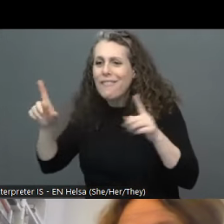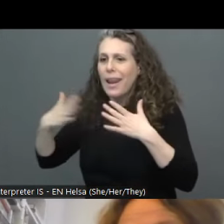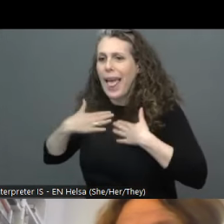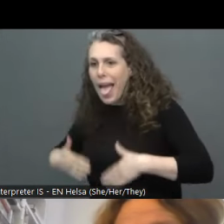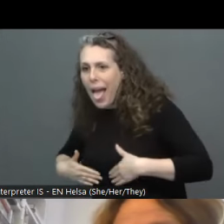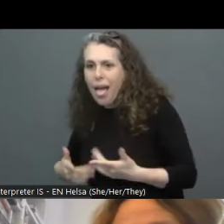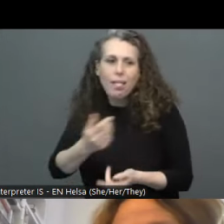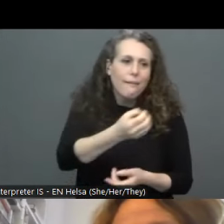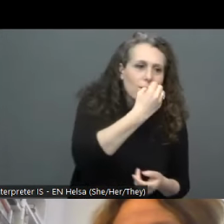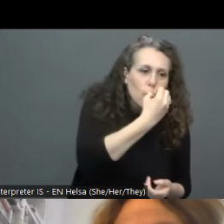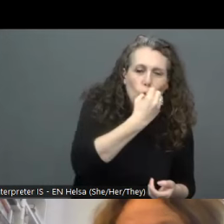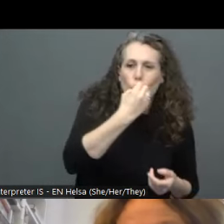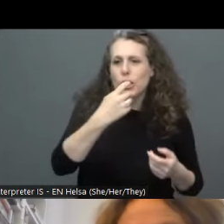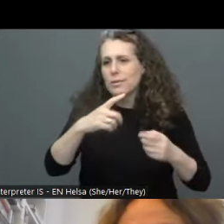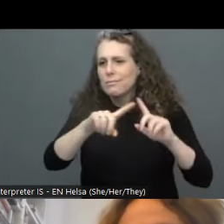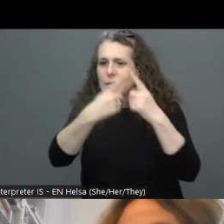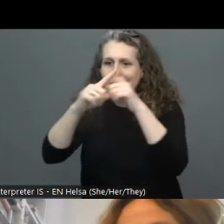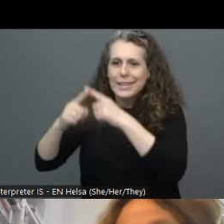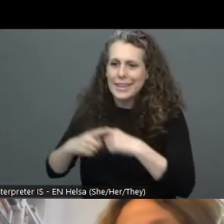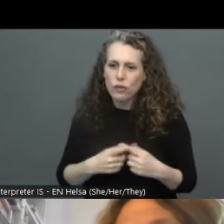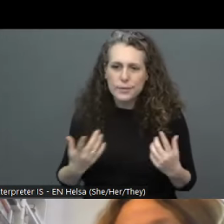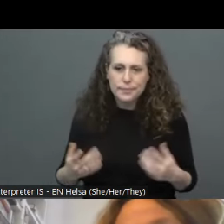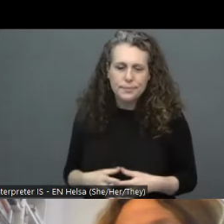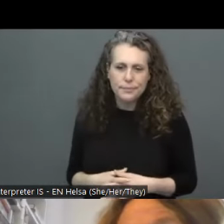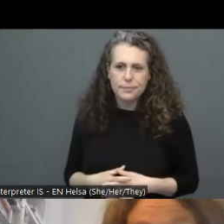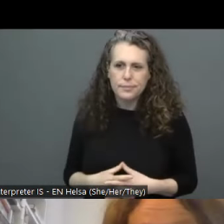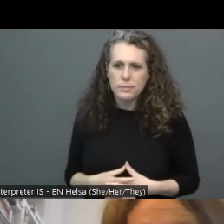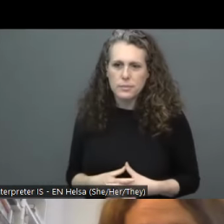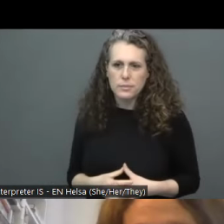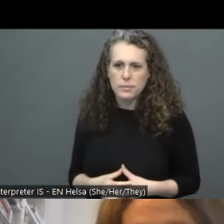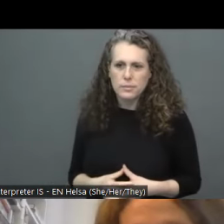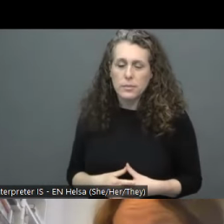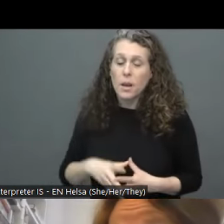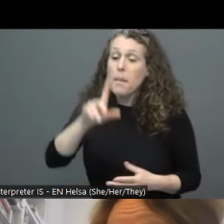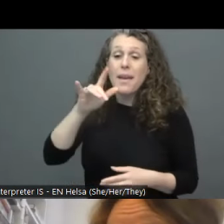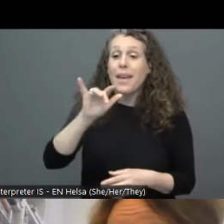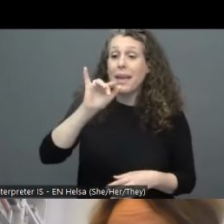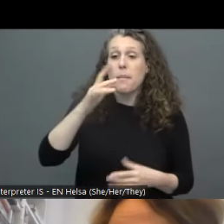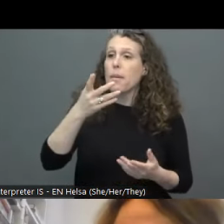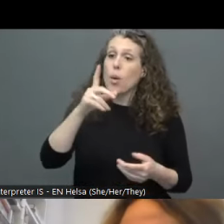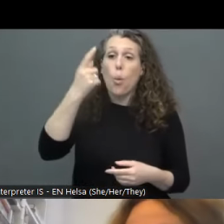looking for particular sector. And I'm interested what has already been done, what has worked.